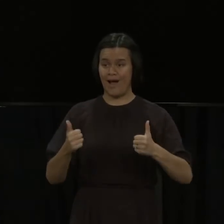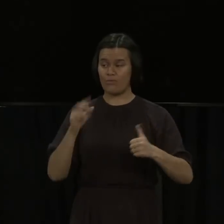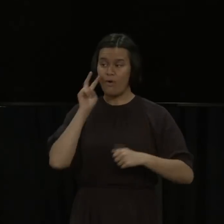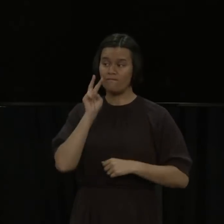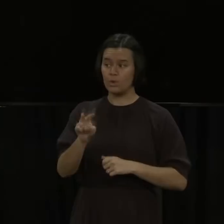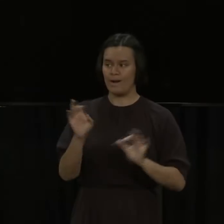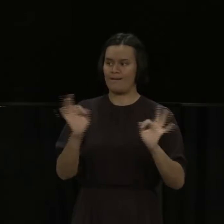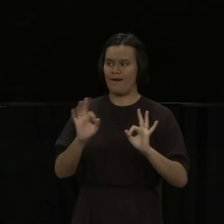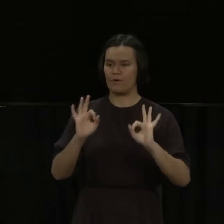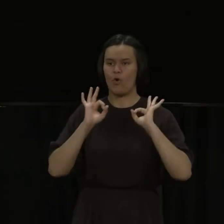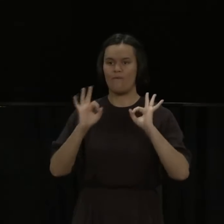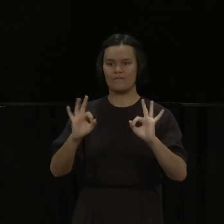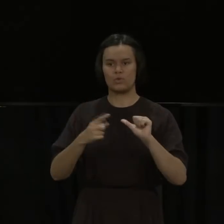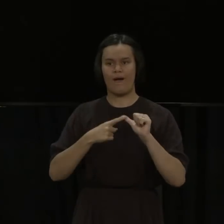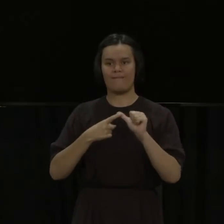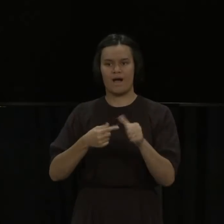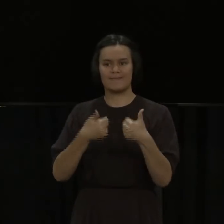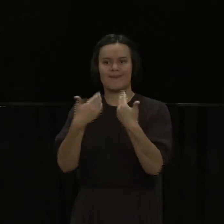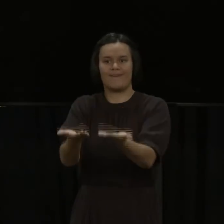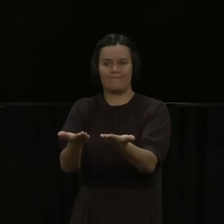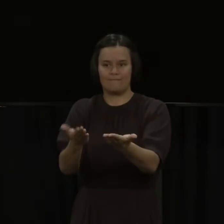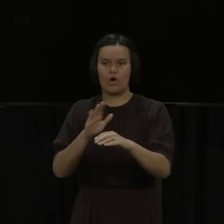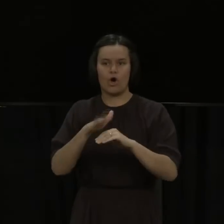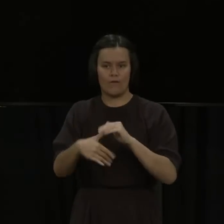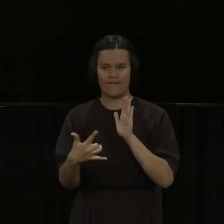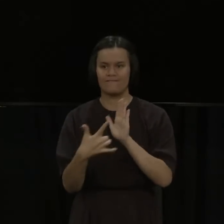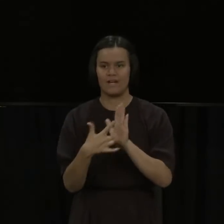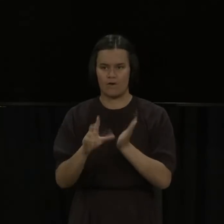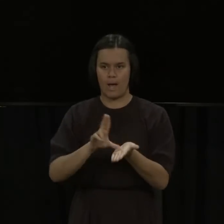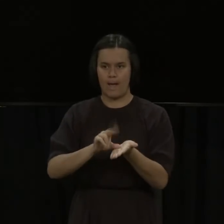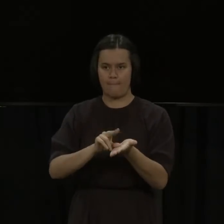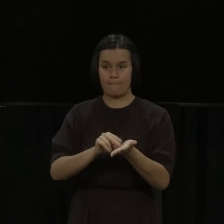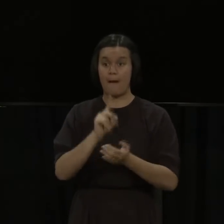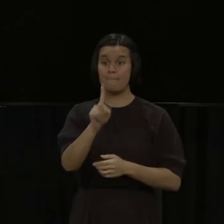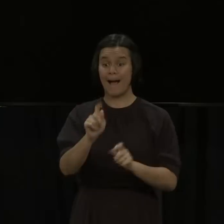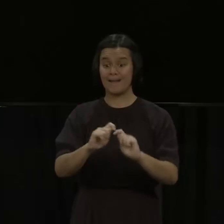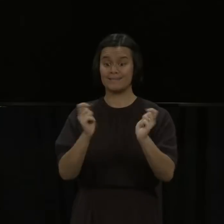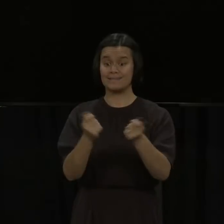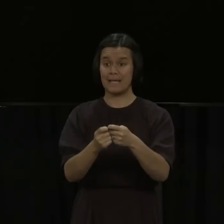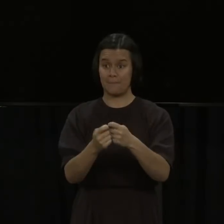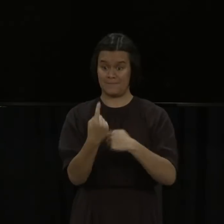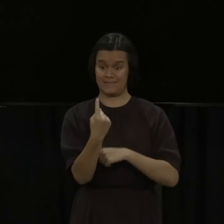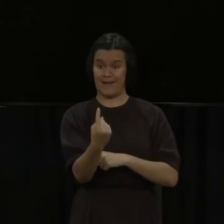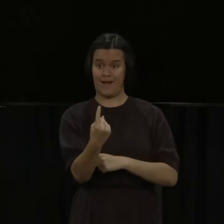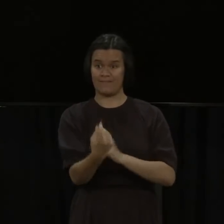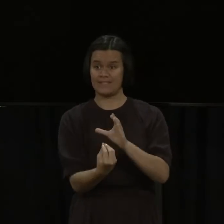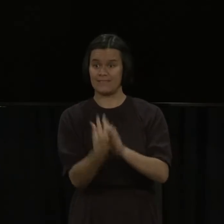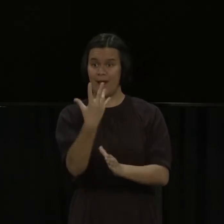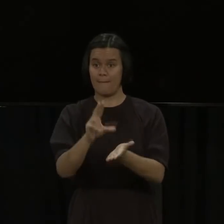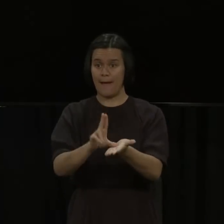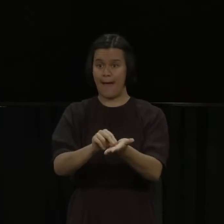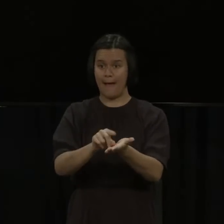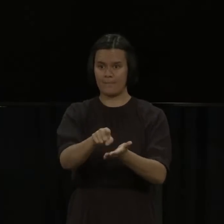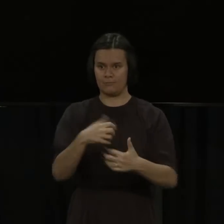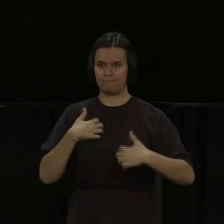public Perspective? From the public health perspective, we didn't provide